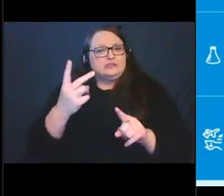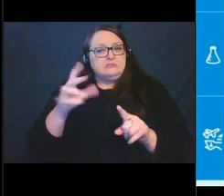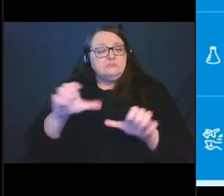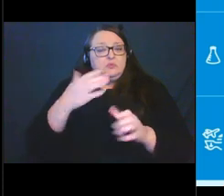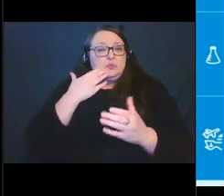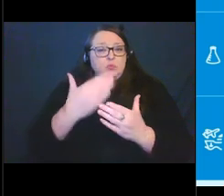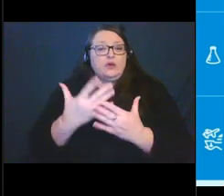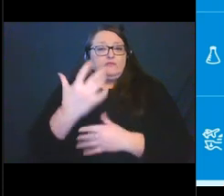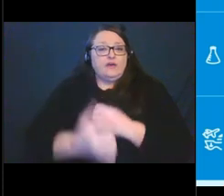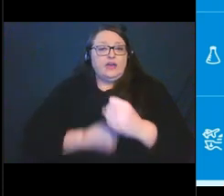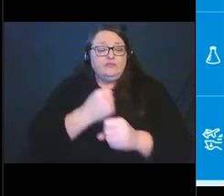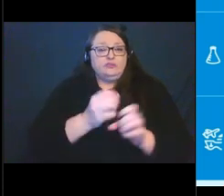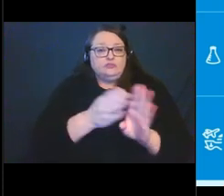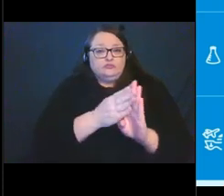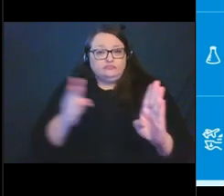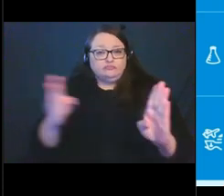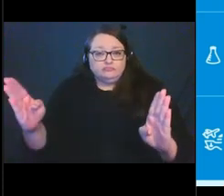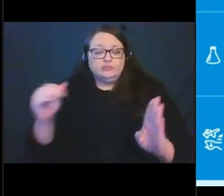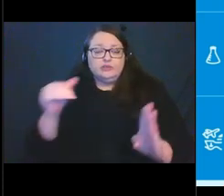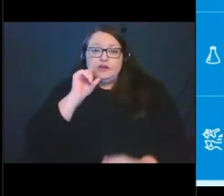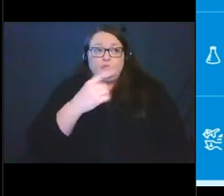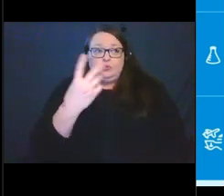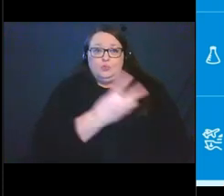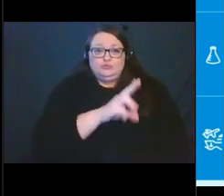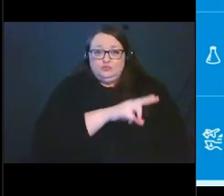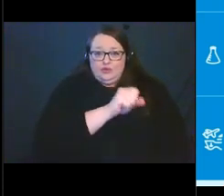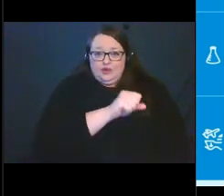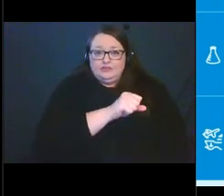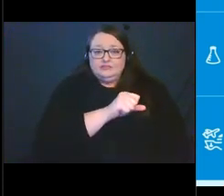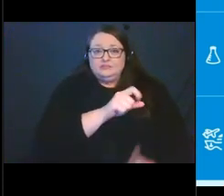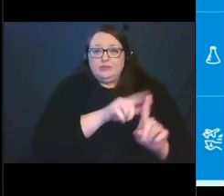not just in the Western United States, and identifying those bigger events in each